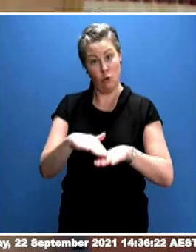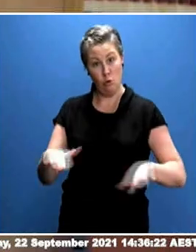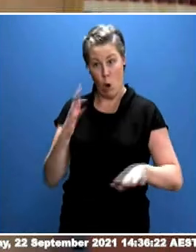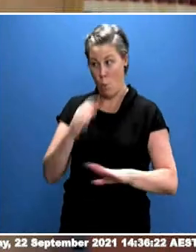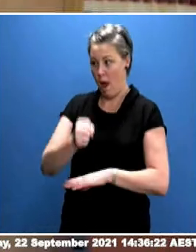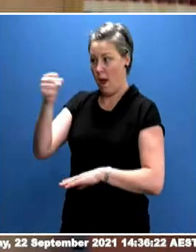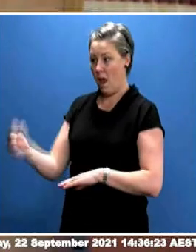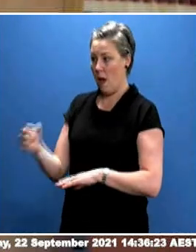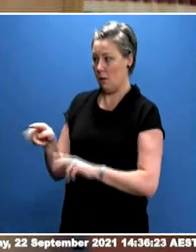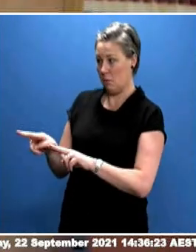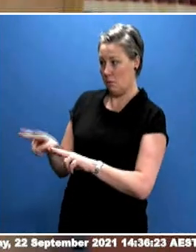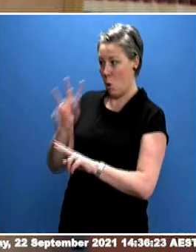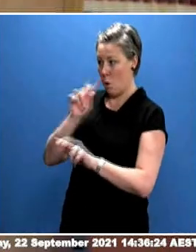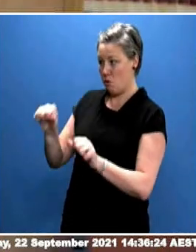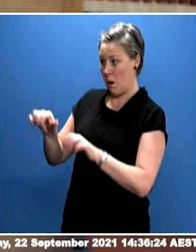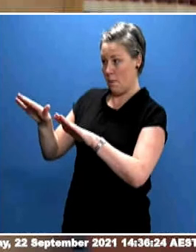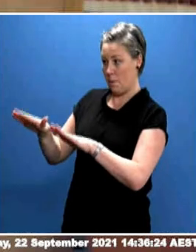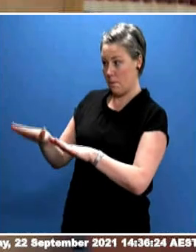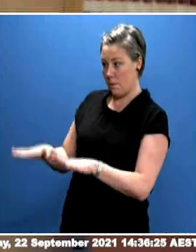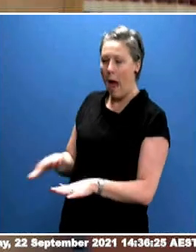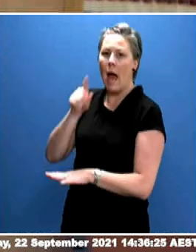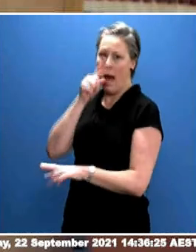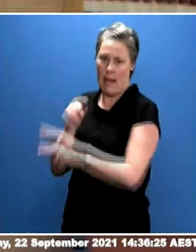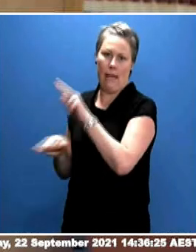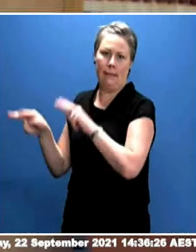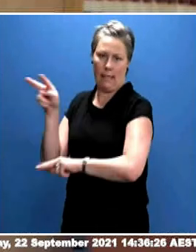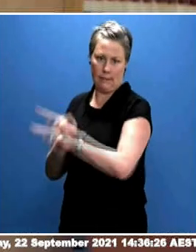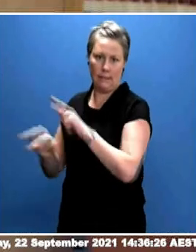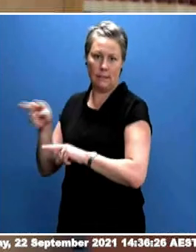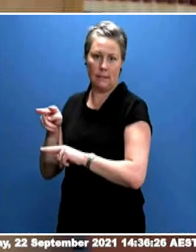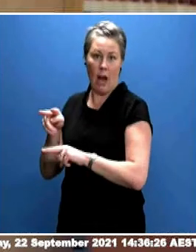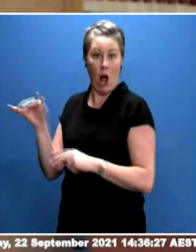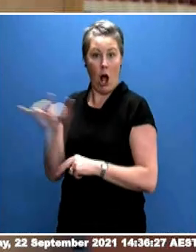because they are stable enough and we can either use our internal unit,